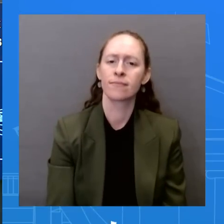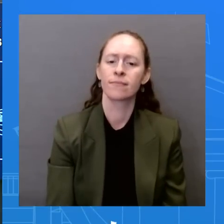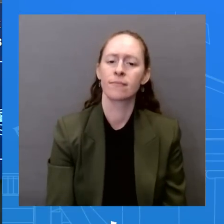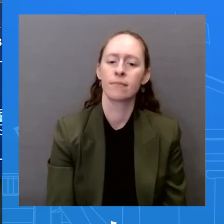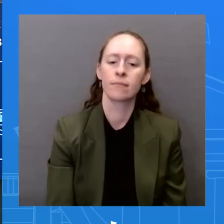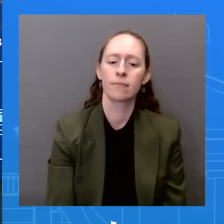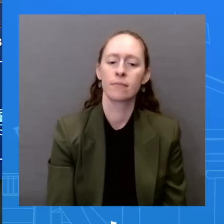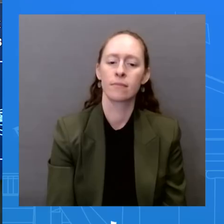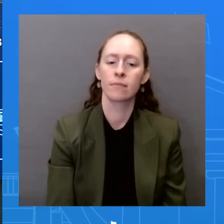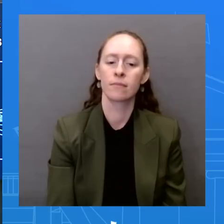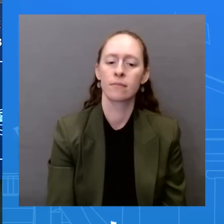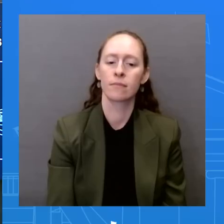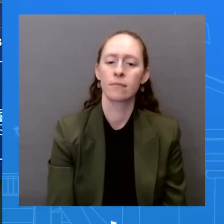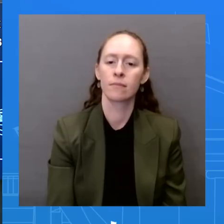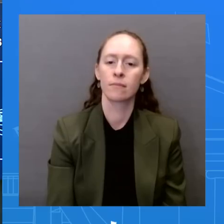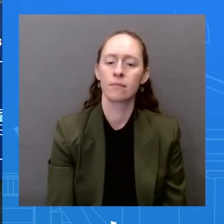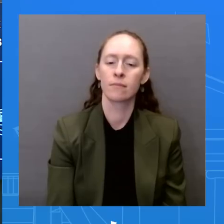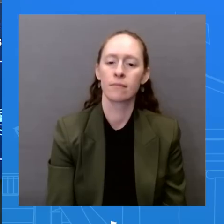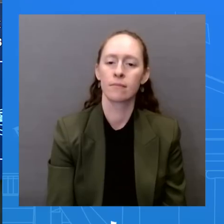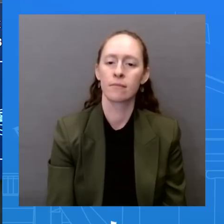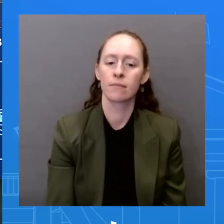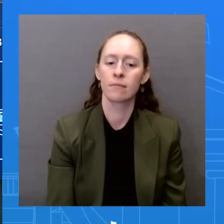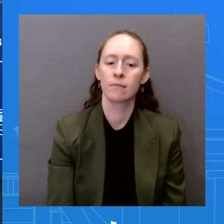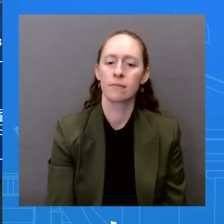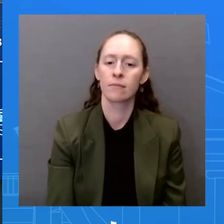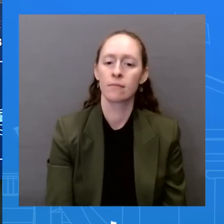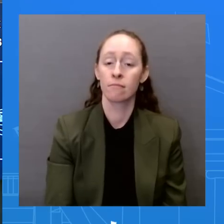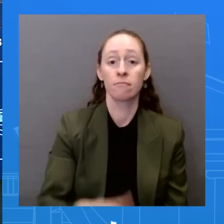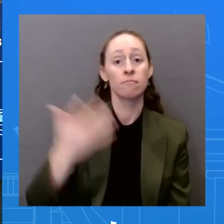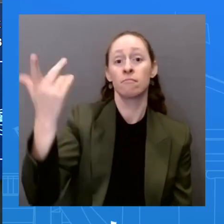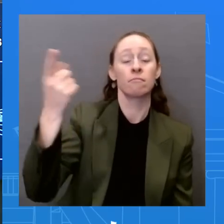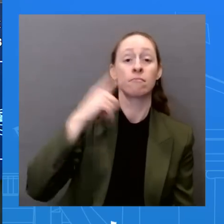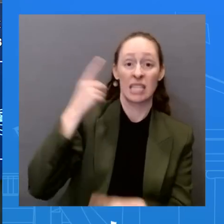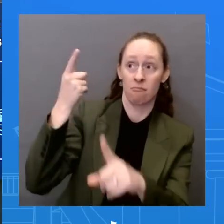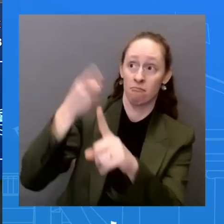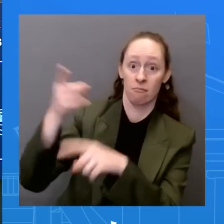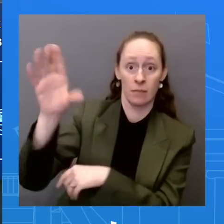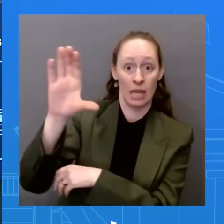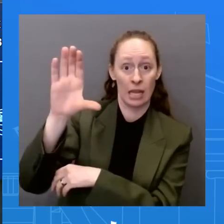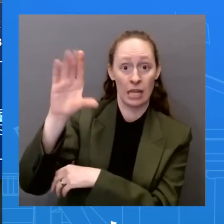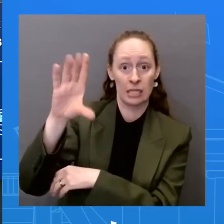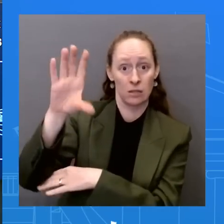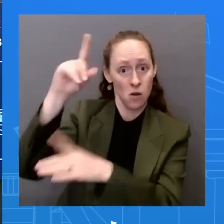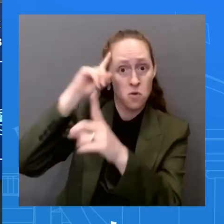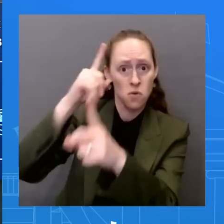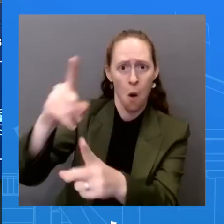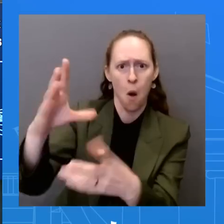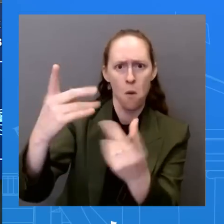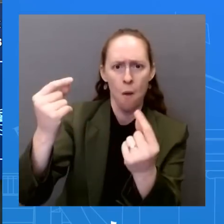was engaging with organizations that serve the Black and brown community. And so those have been going on since the very beginning.